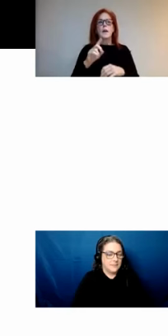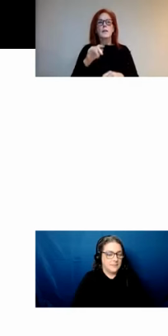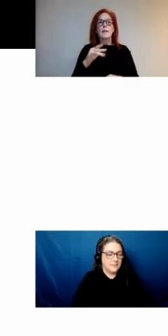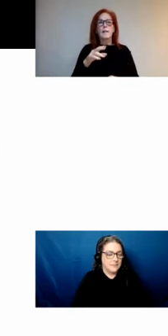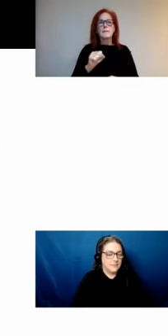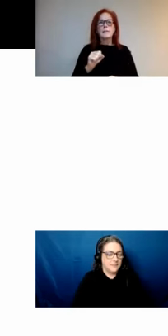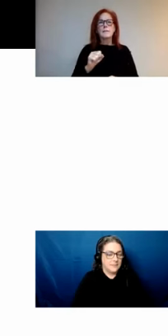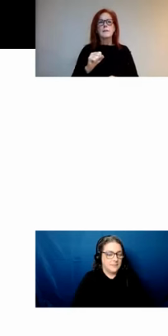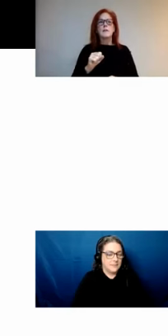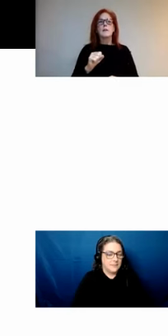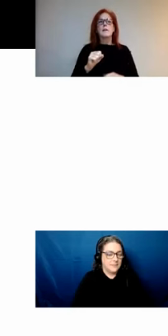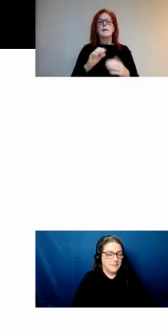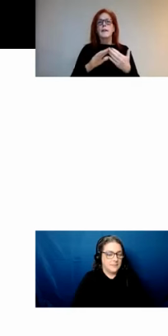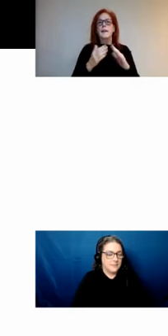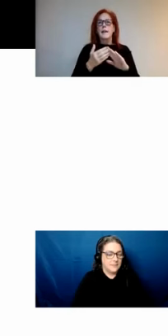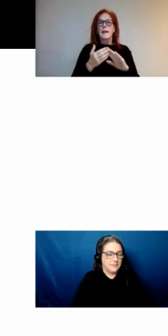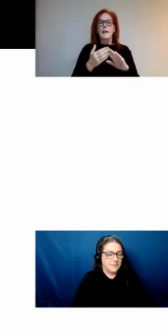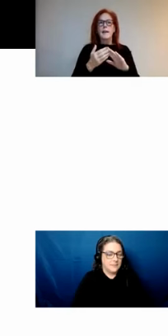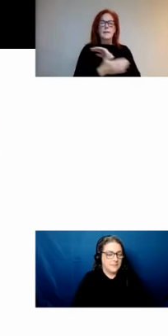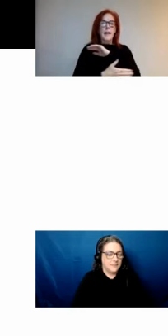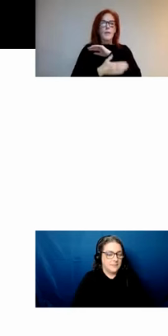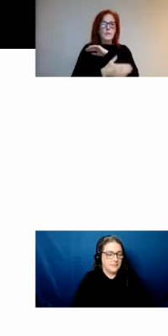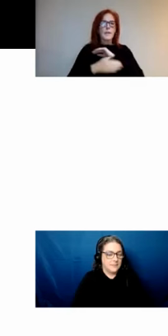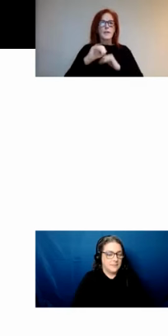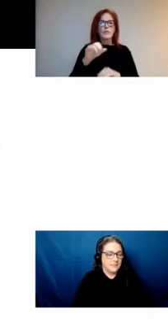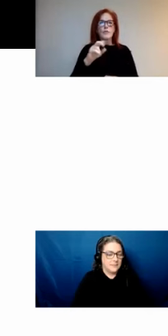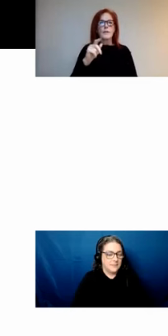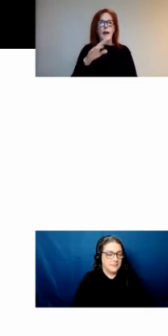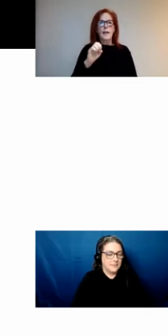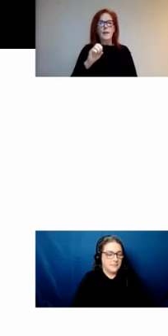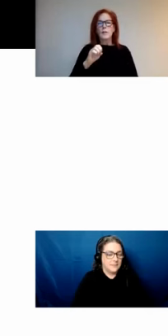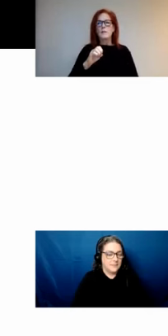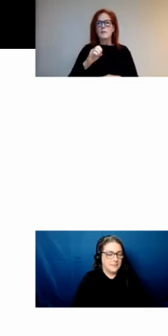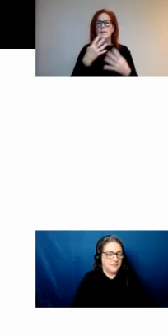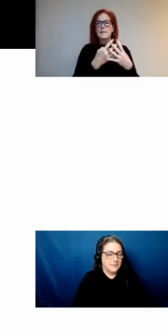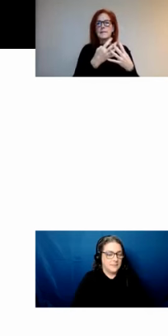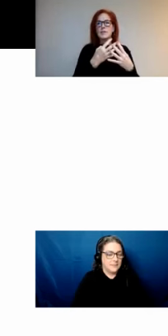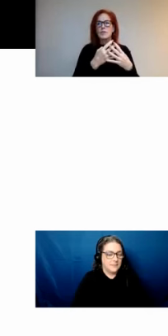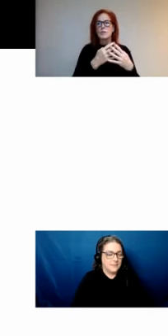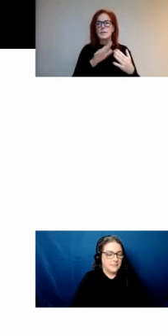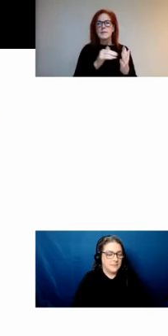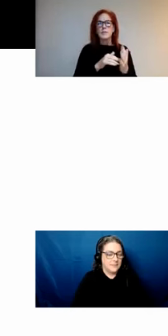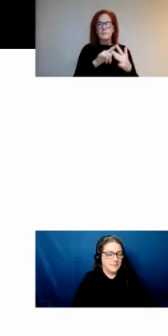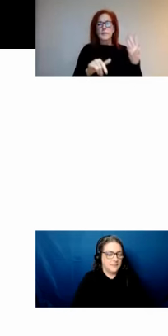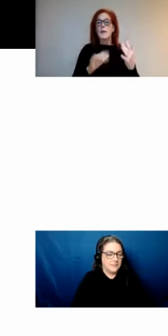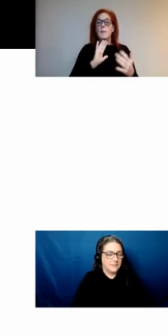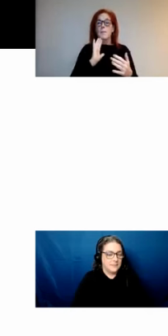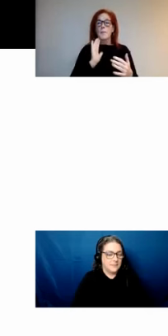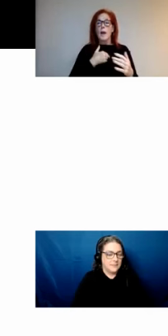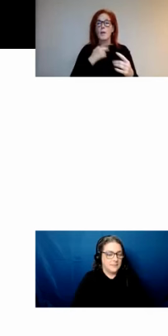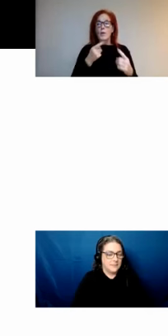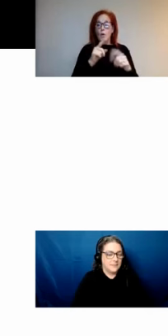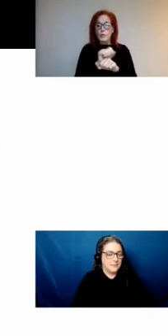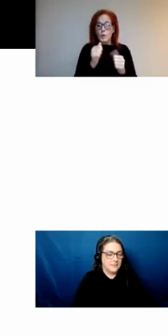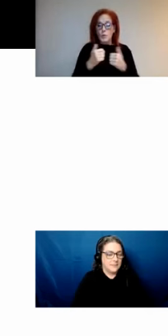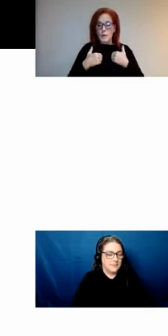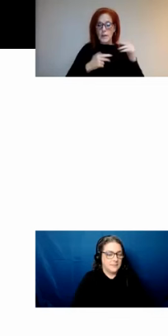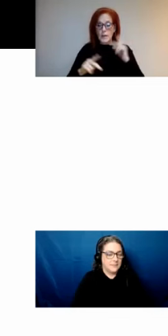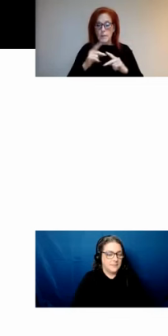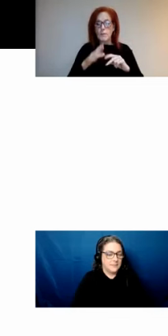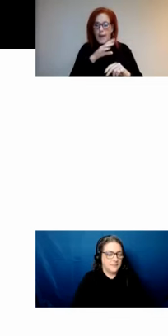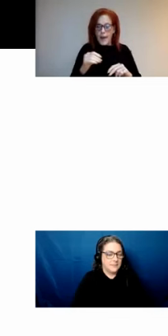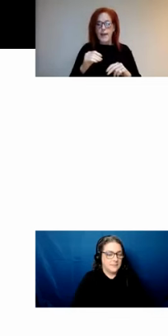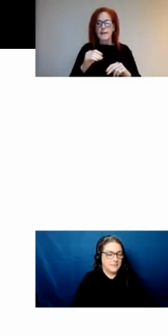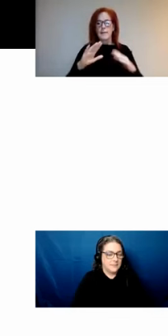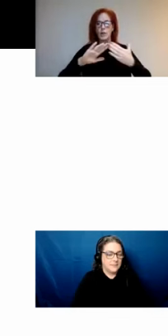Us being the Latino we have a affinity with immigration population, and that extends to people outside of the Latino population.